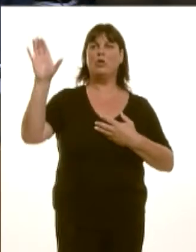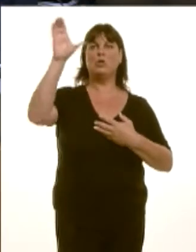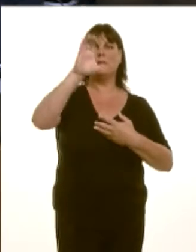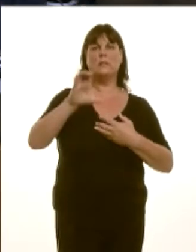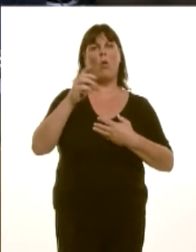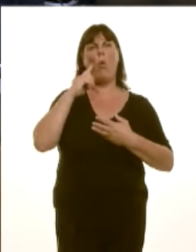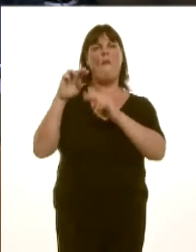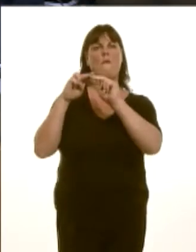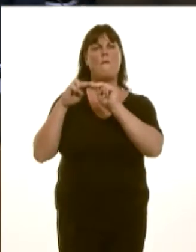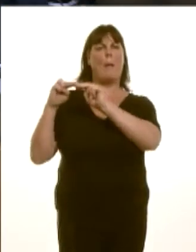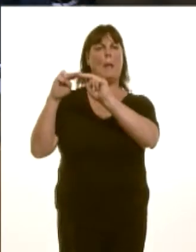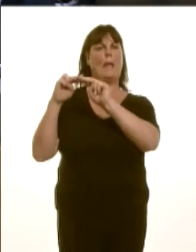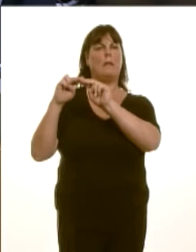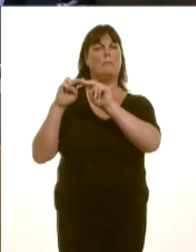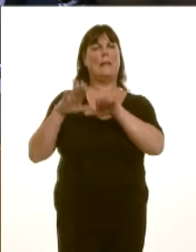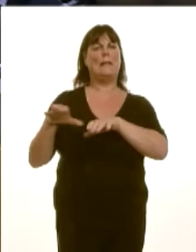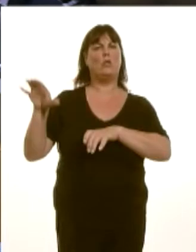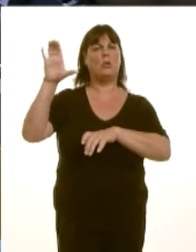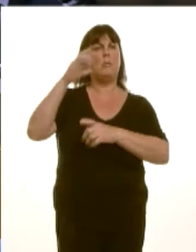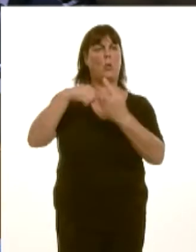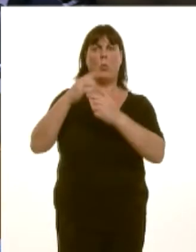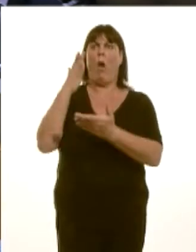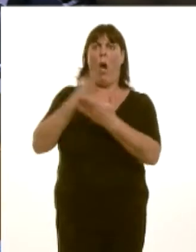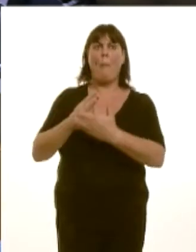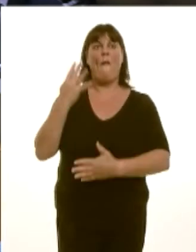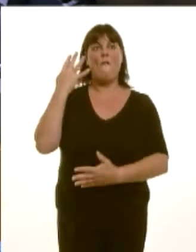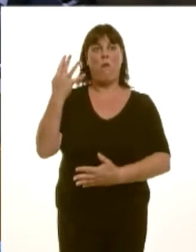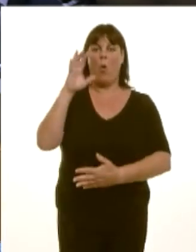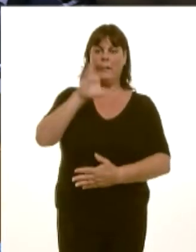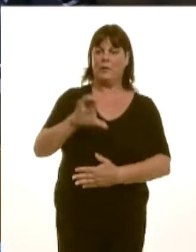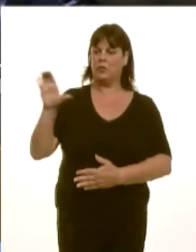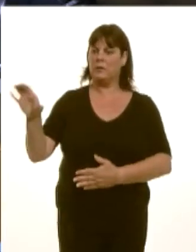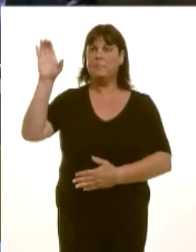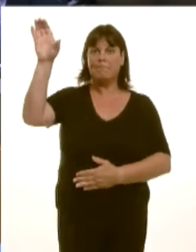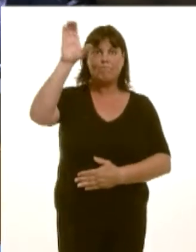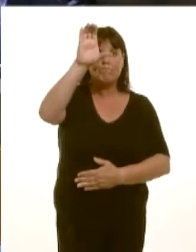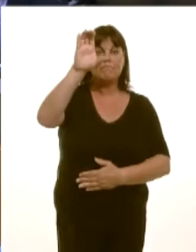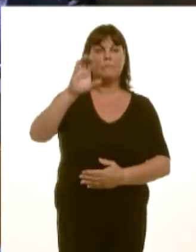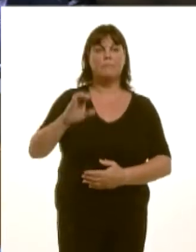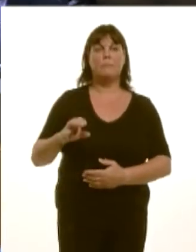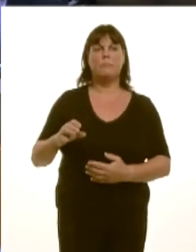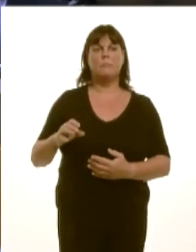it—and, because we are a family of four nations, it would make no sense if the discussion